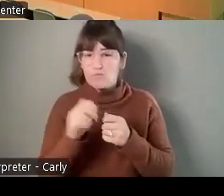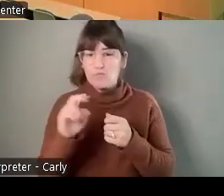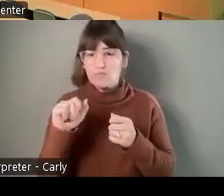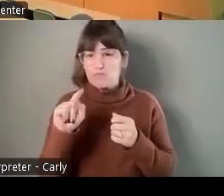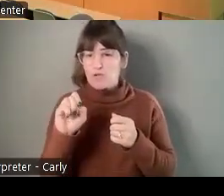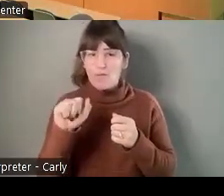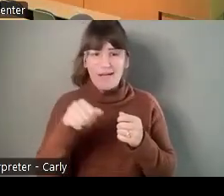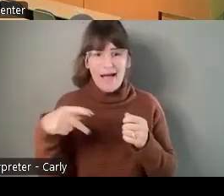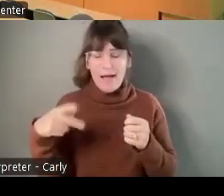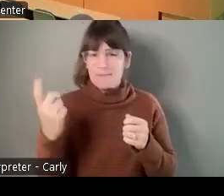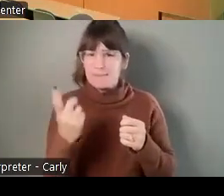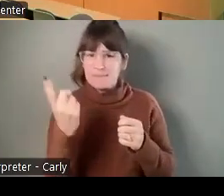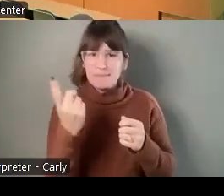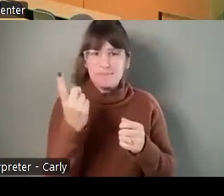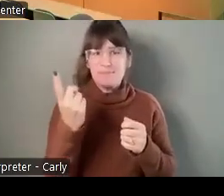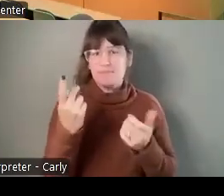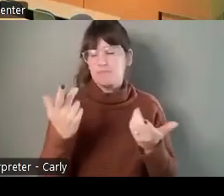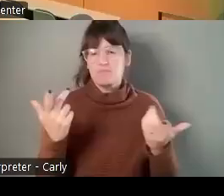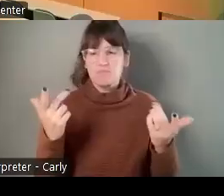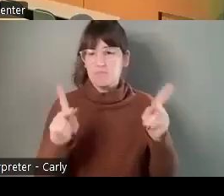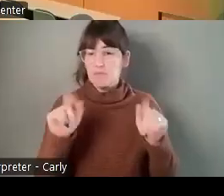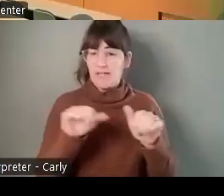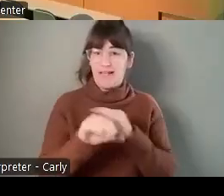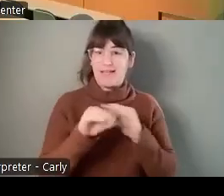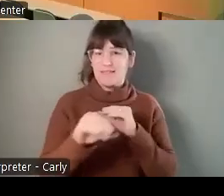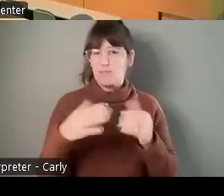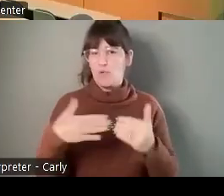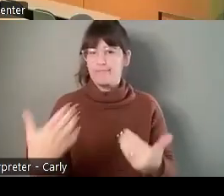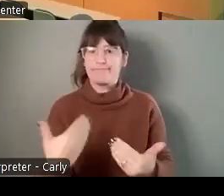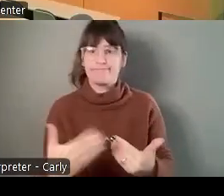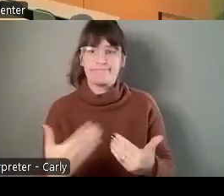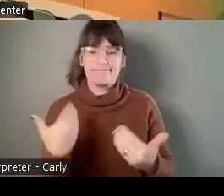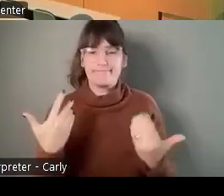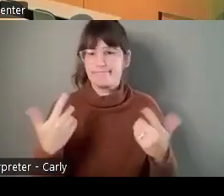way where kids of that age group might be able to access it more readily um based on kind of their